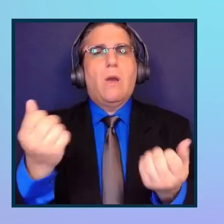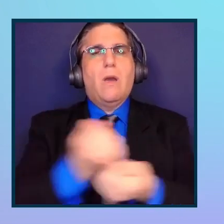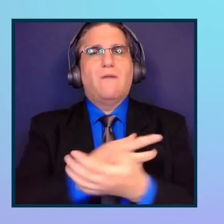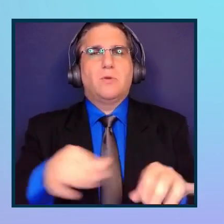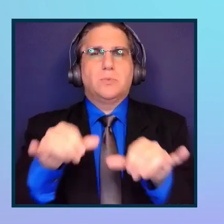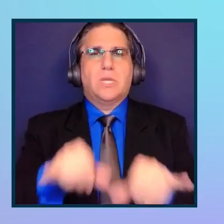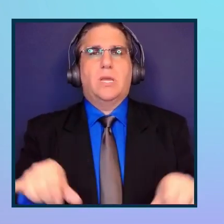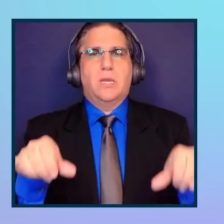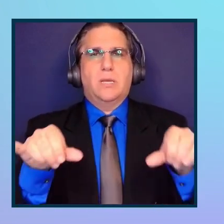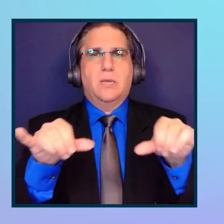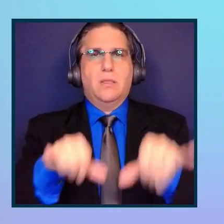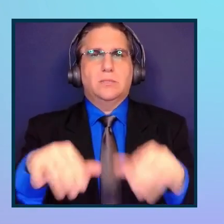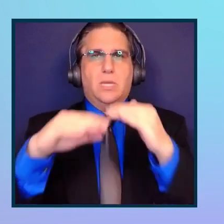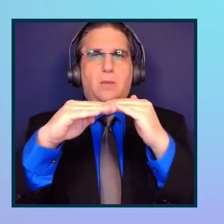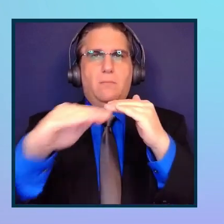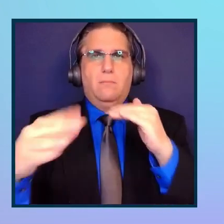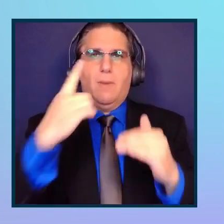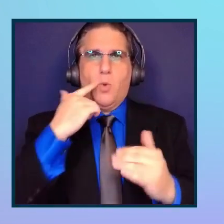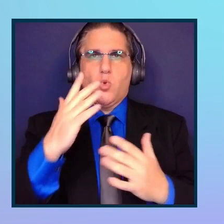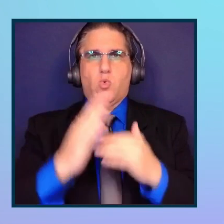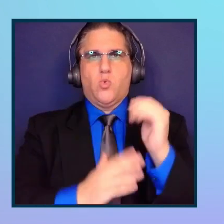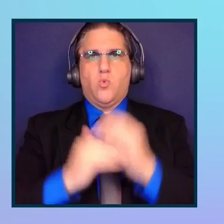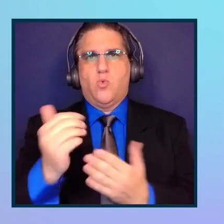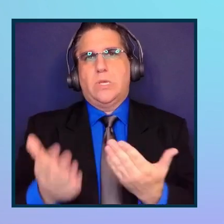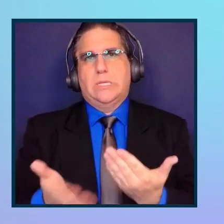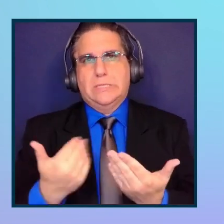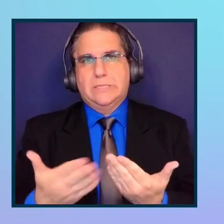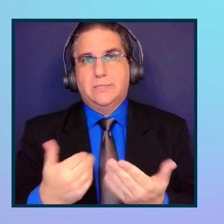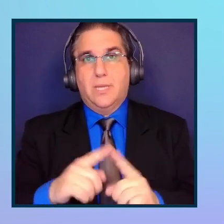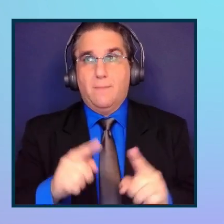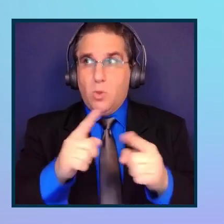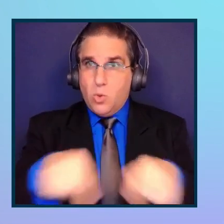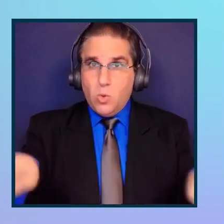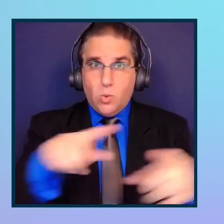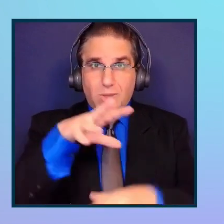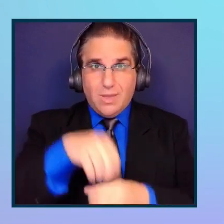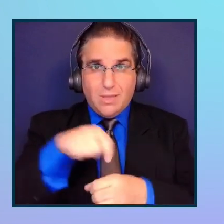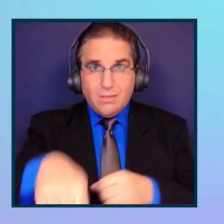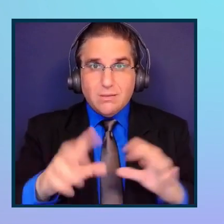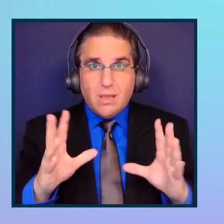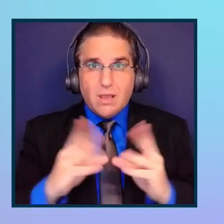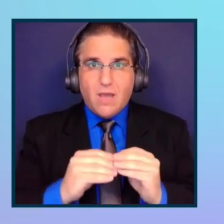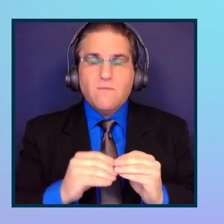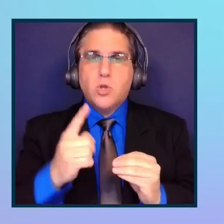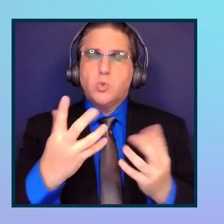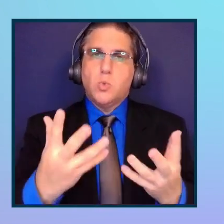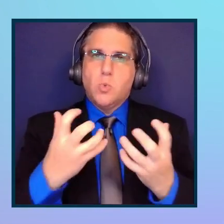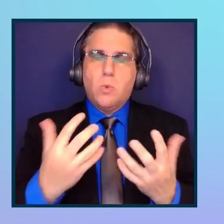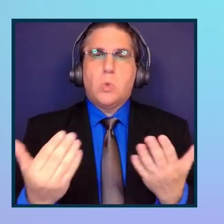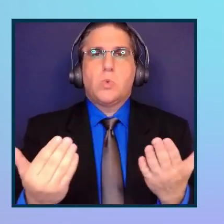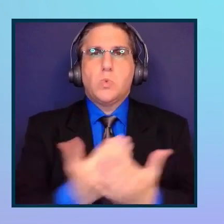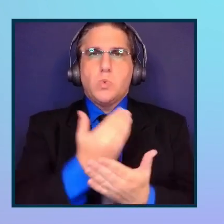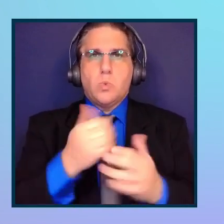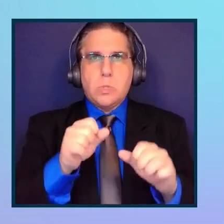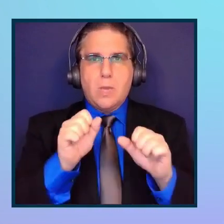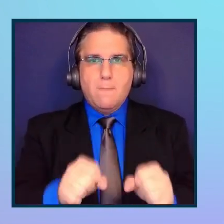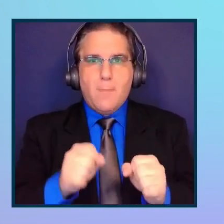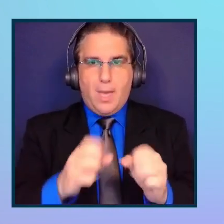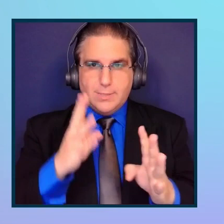But the people who are part of this conference are leaning into possibility. You are showing up to make things better